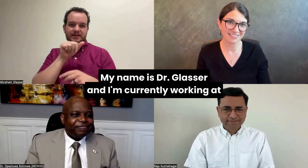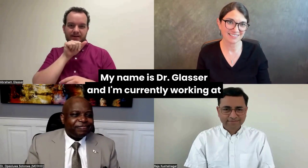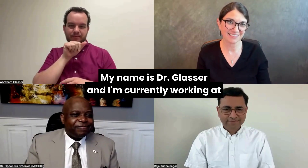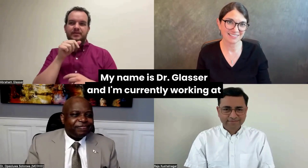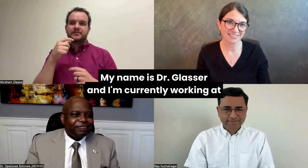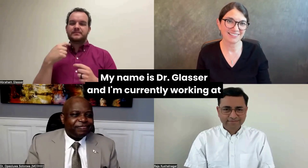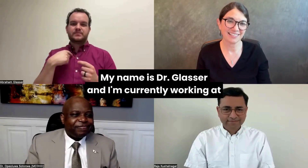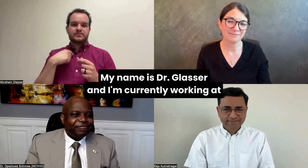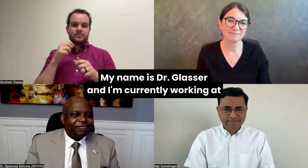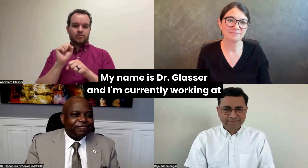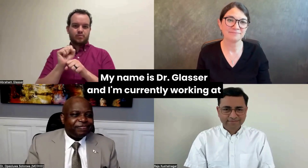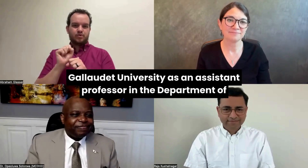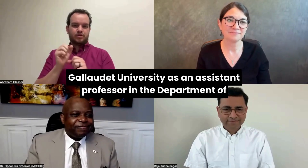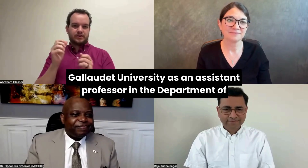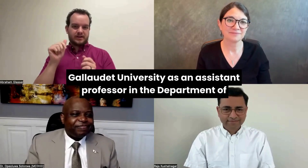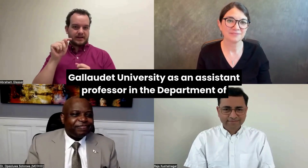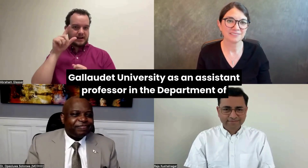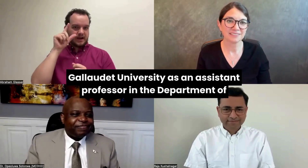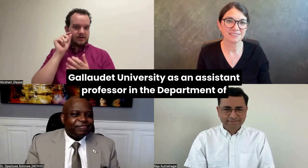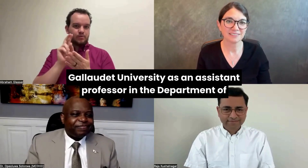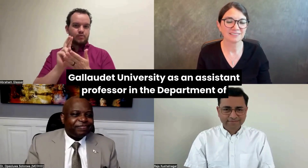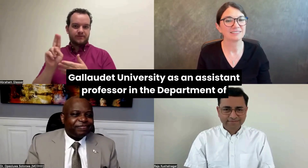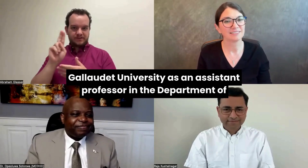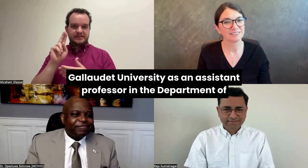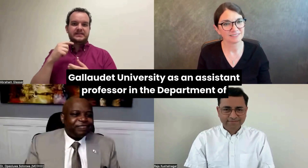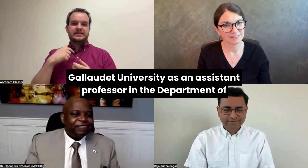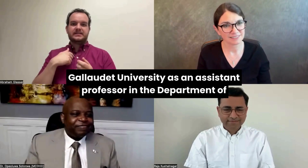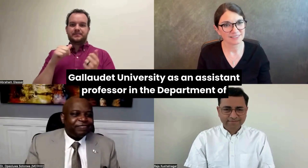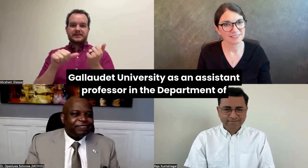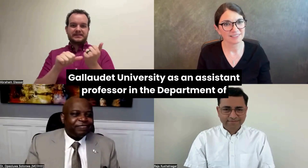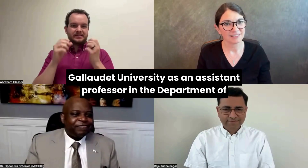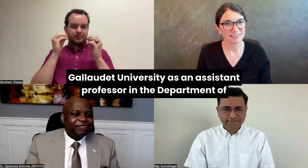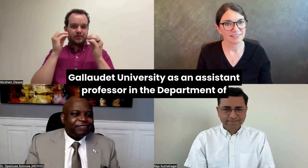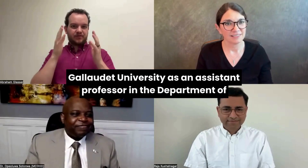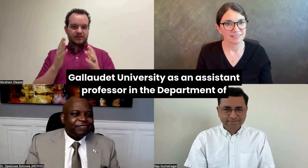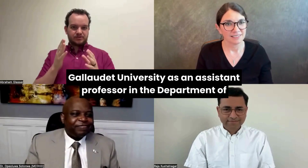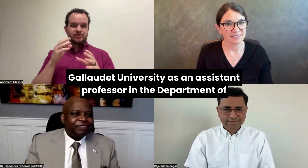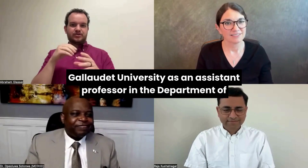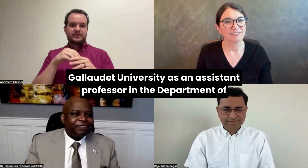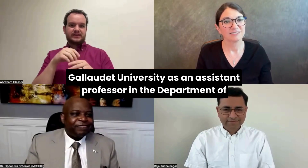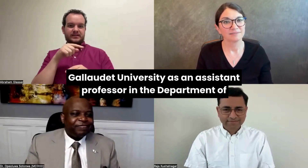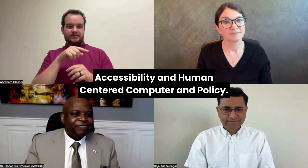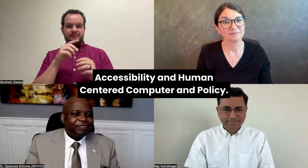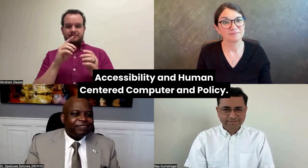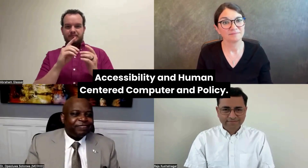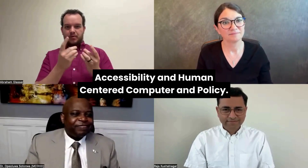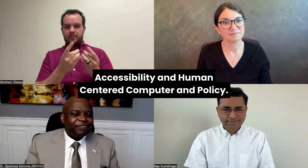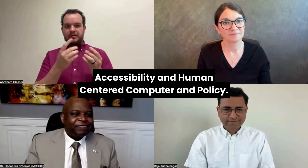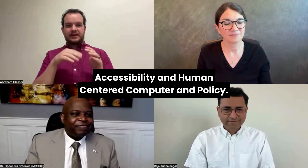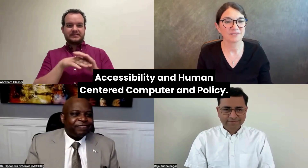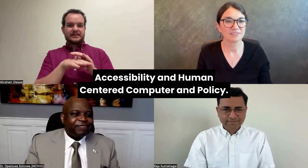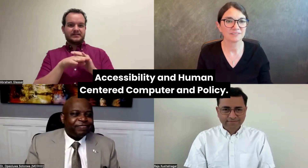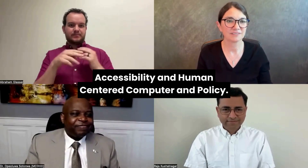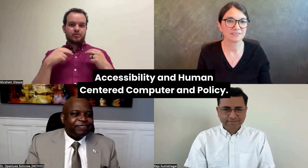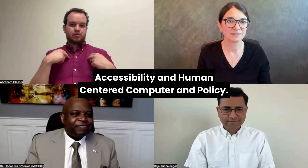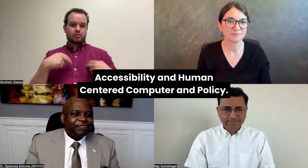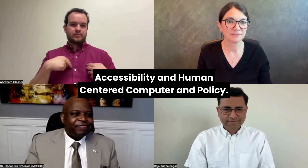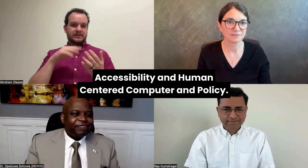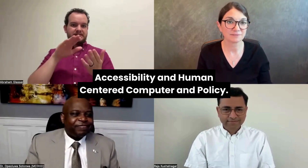Gallaudet University as an assistant professor in the Department of Accessibility and Human Centered Computer and Policy.